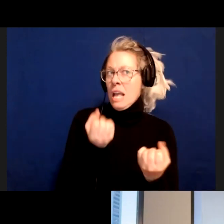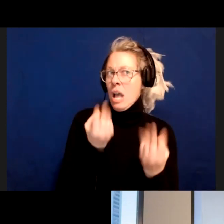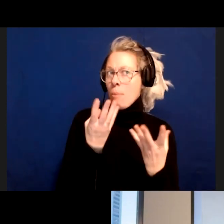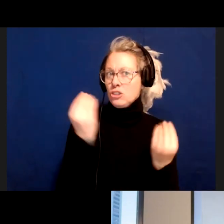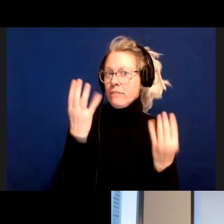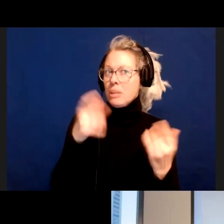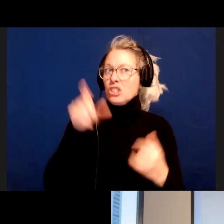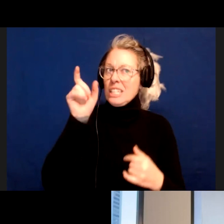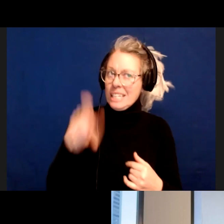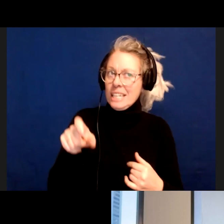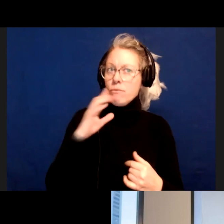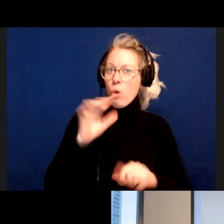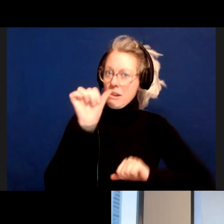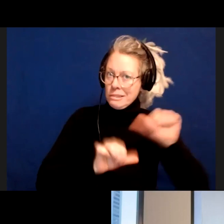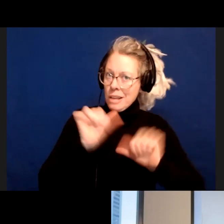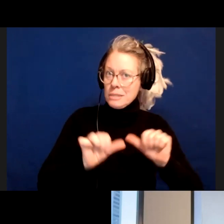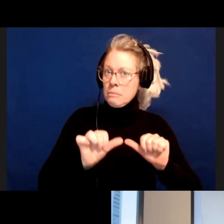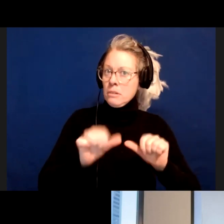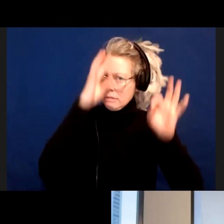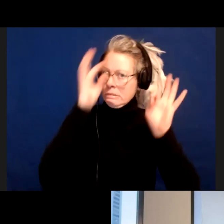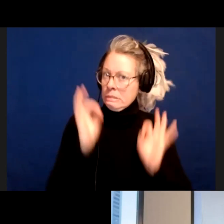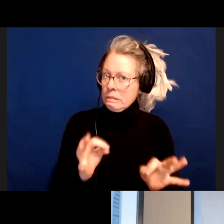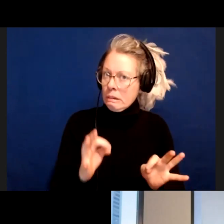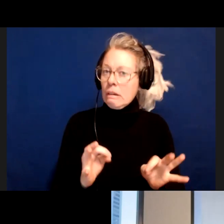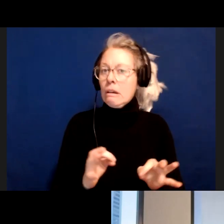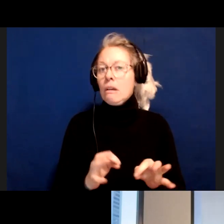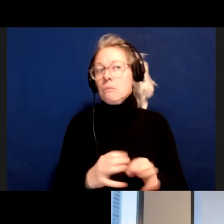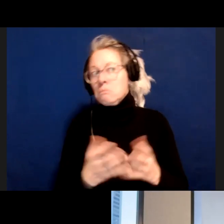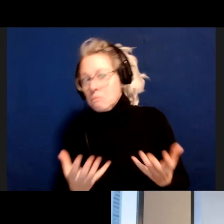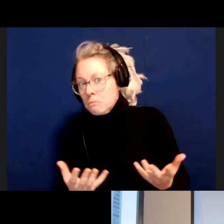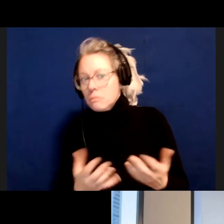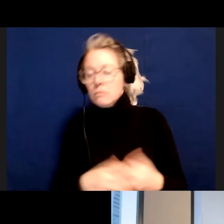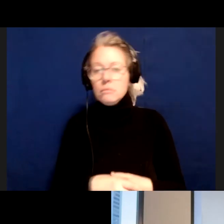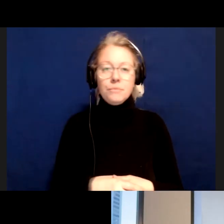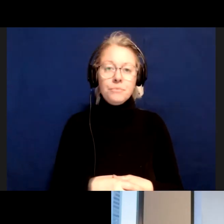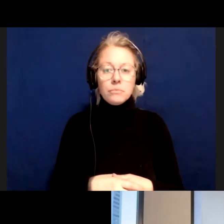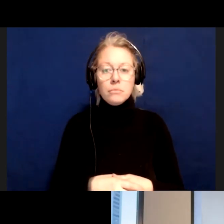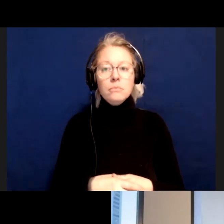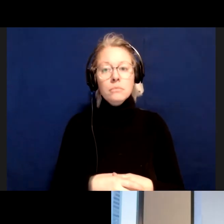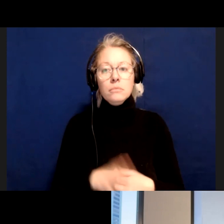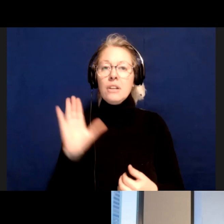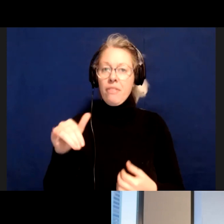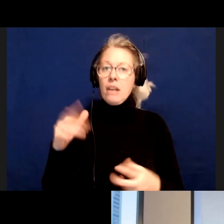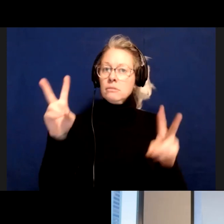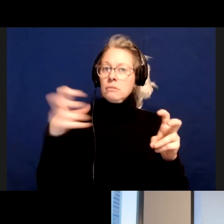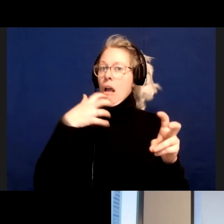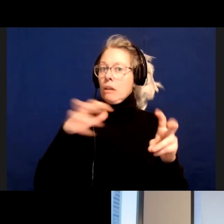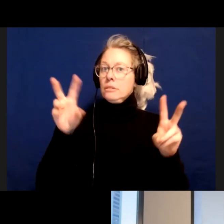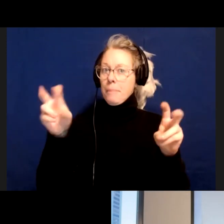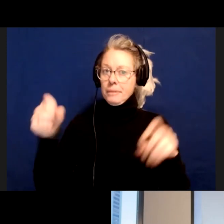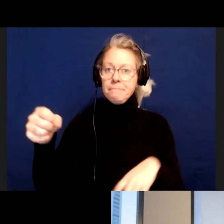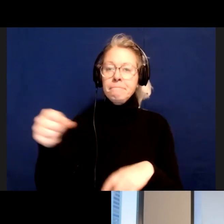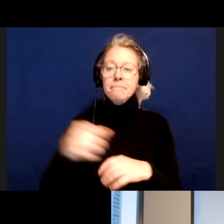needs to effectively understand to have all of their questions answered, all of that.